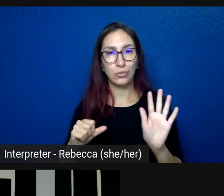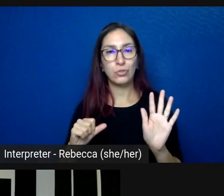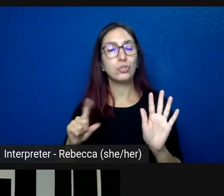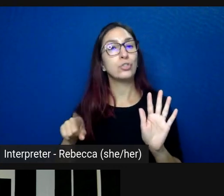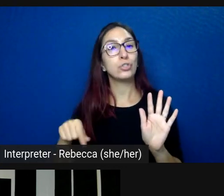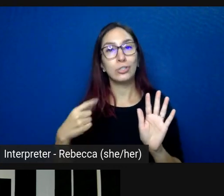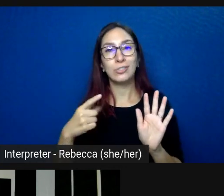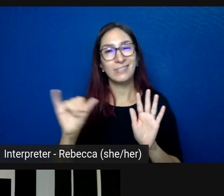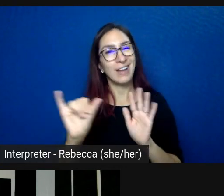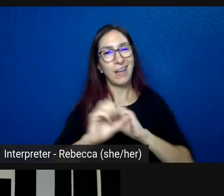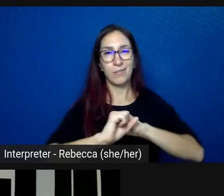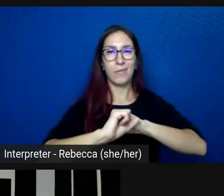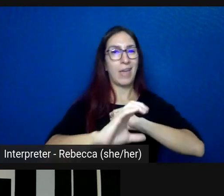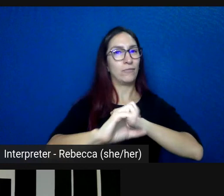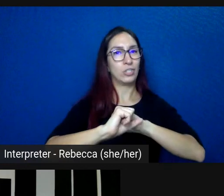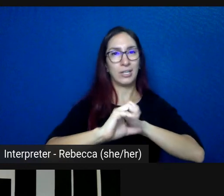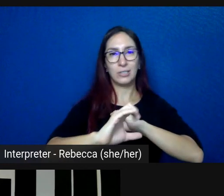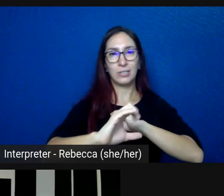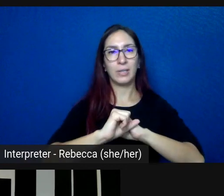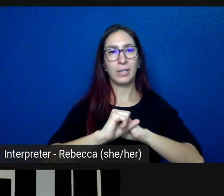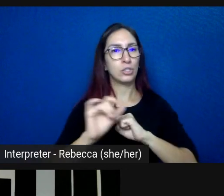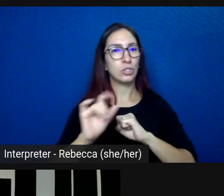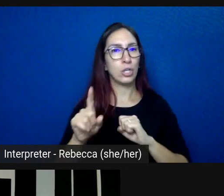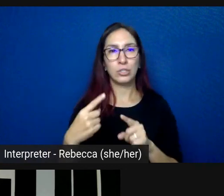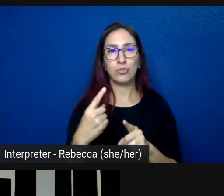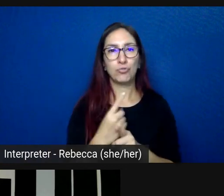It's just a directory who links to the page of the offer.